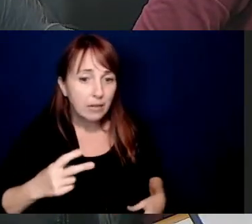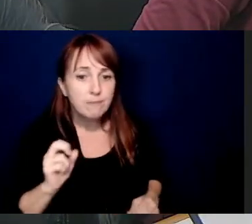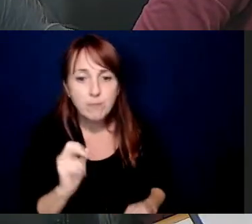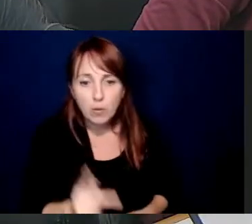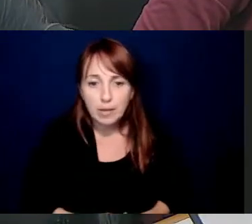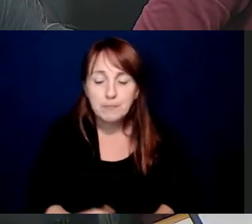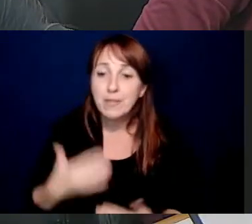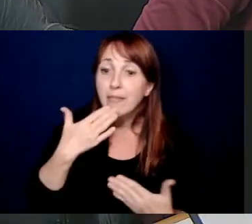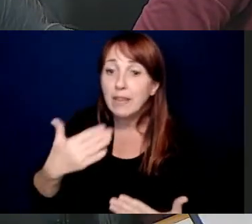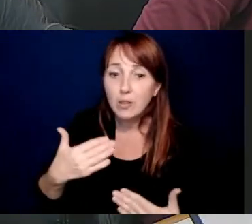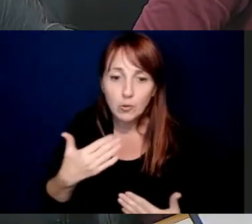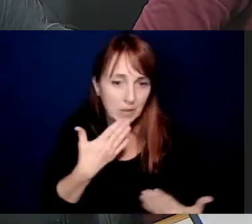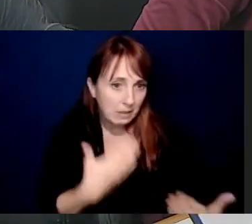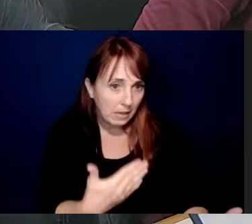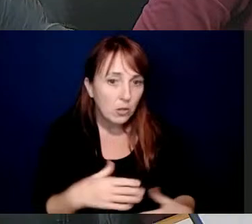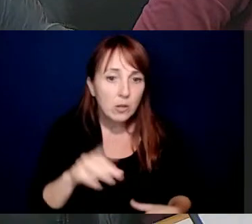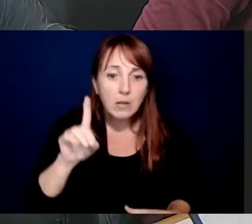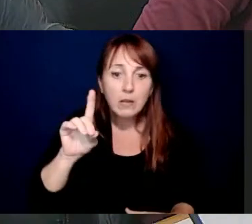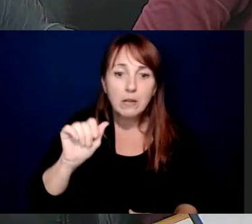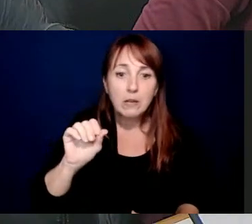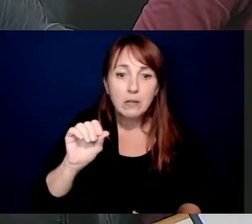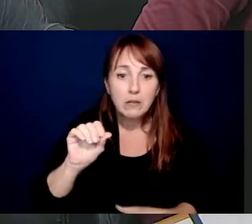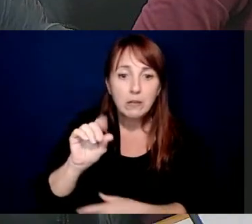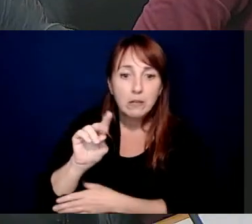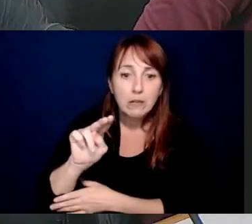Thank - You. Thank you. Donald Sakamoto, please proceed.